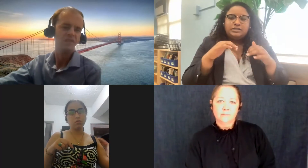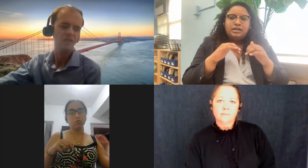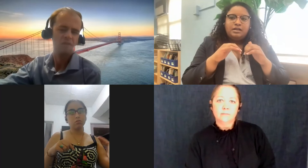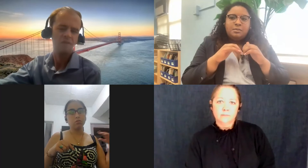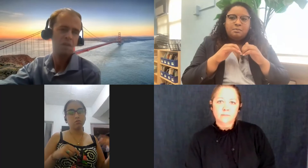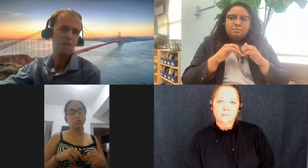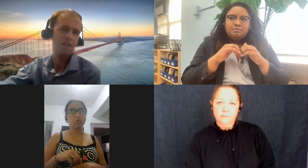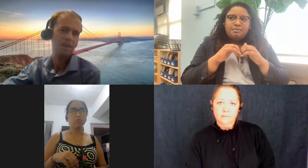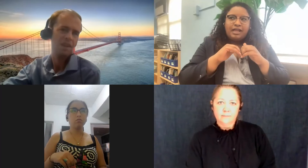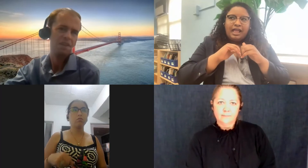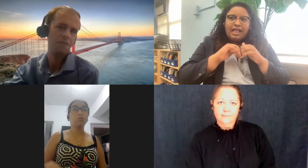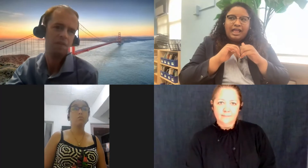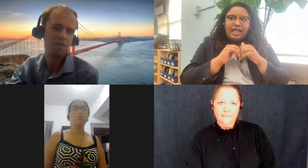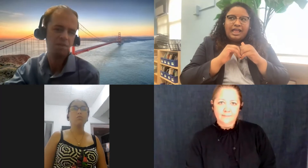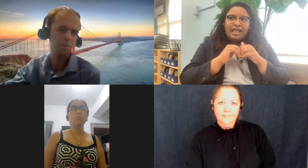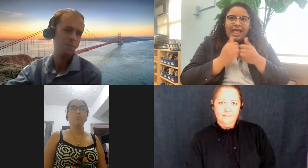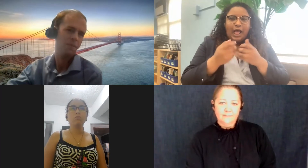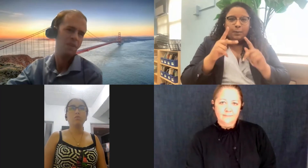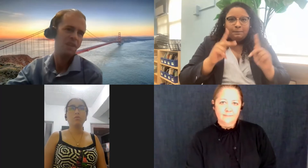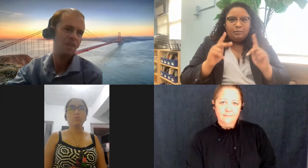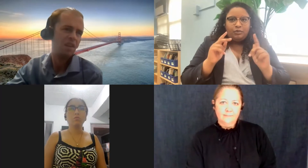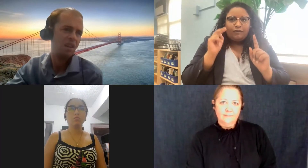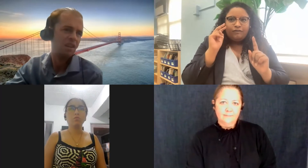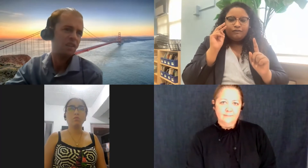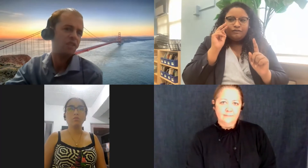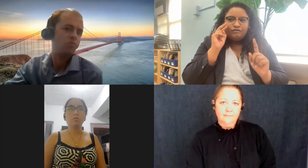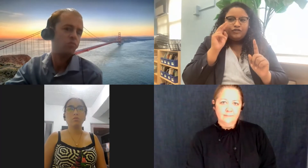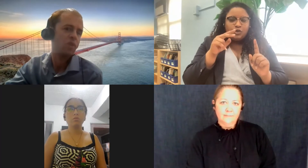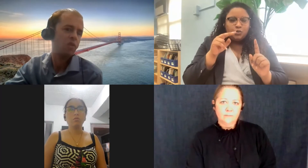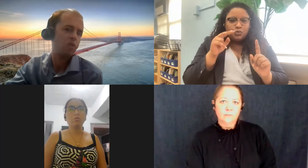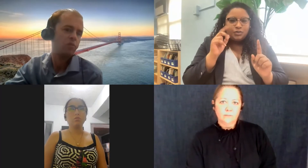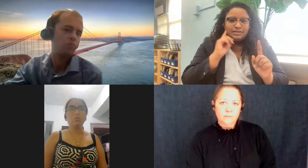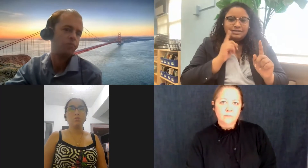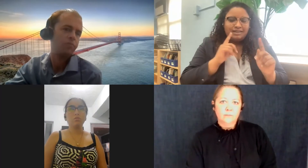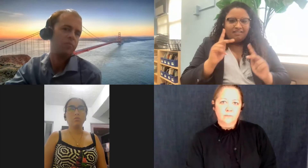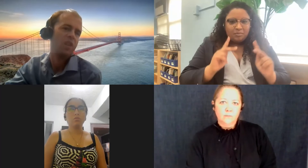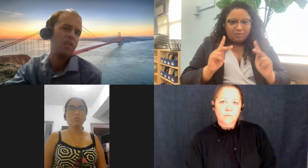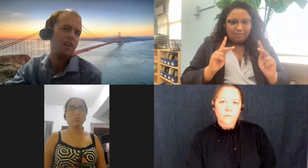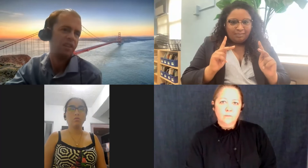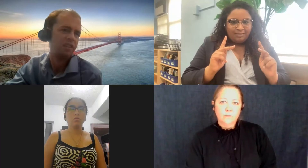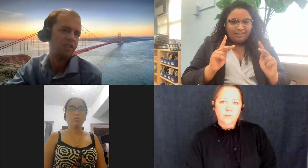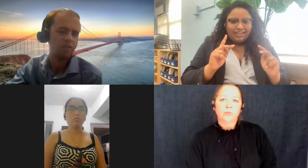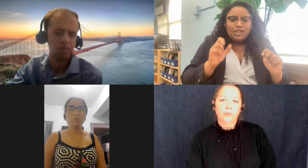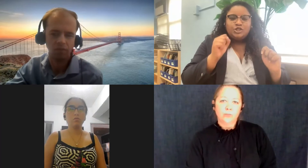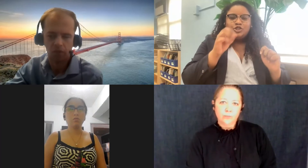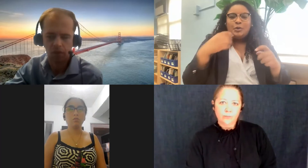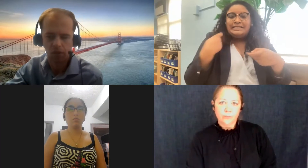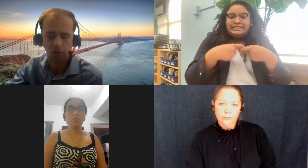What surprised me most was how people viewed deafness